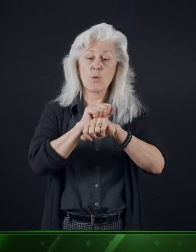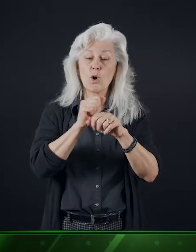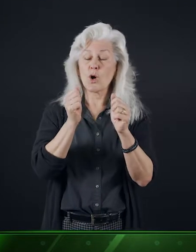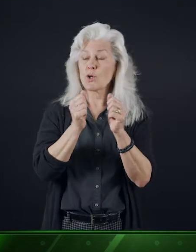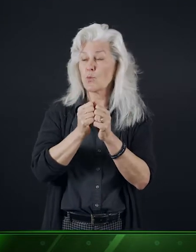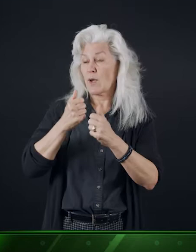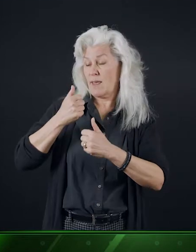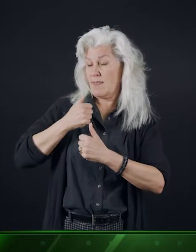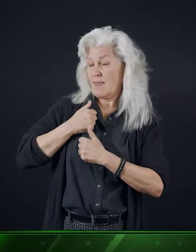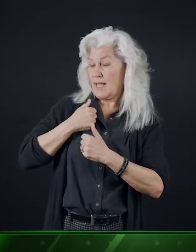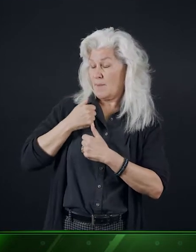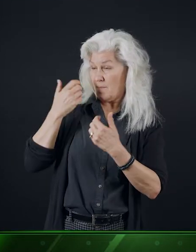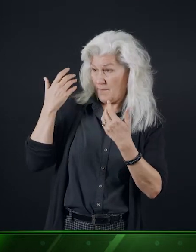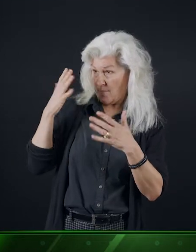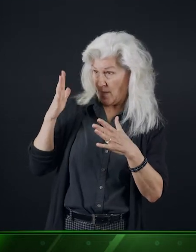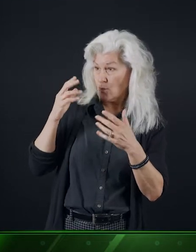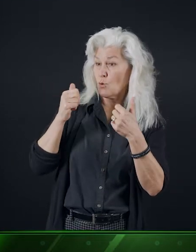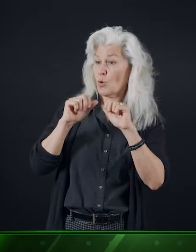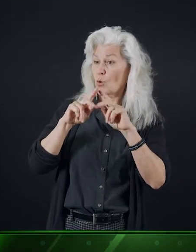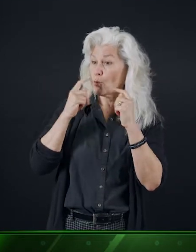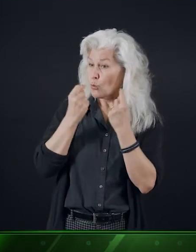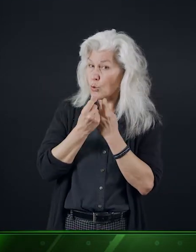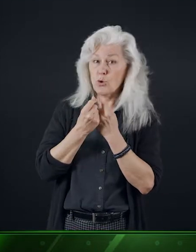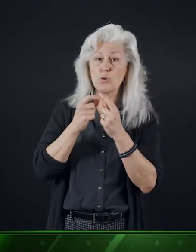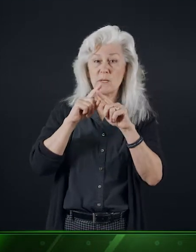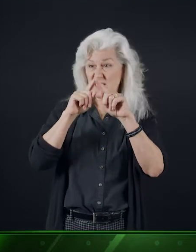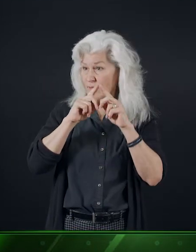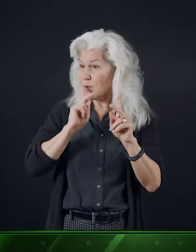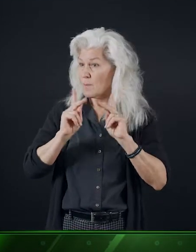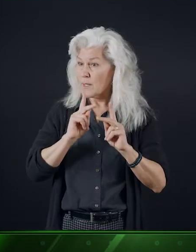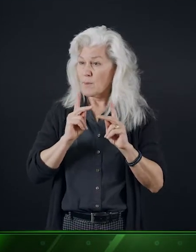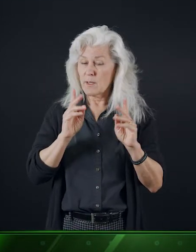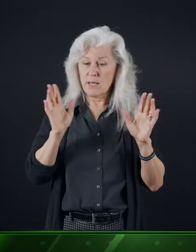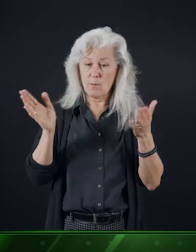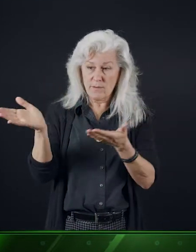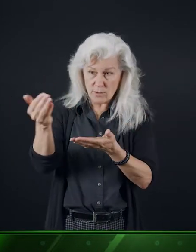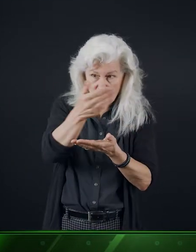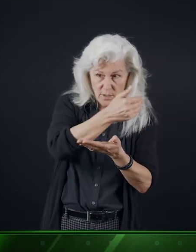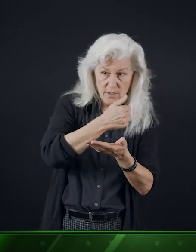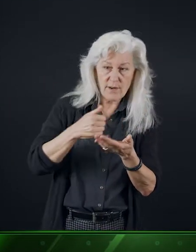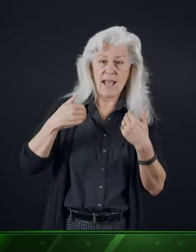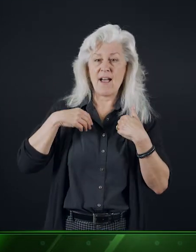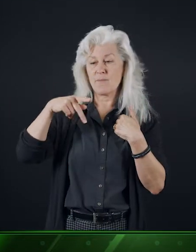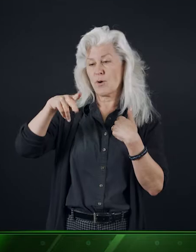And we've taken what we've learned from them and put together some new prosthetic options for individuals to customize their Spartan with.